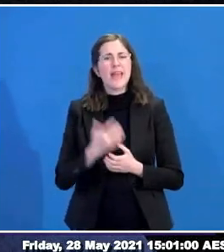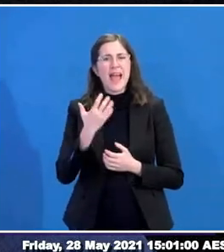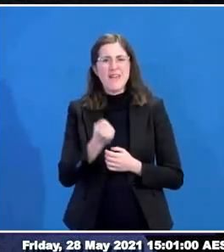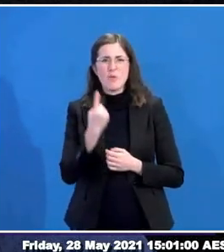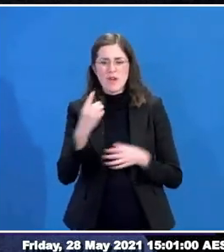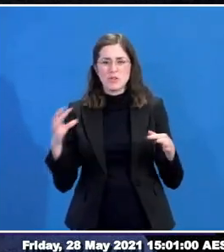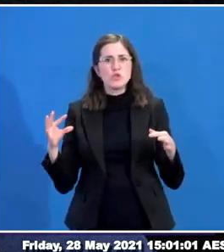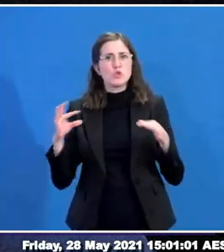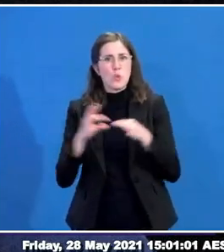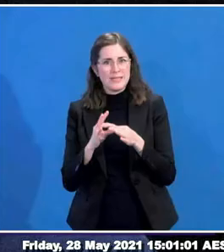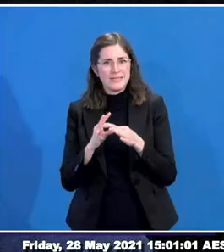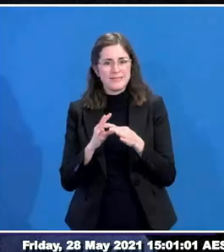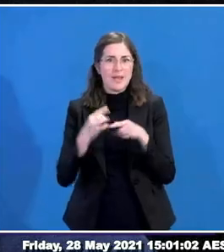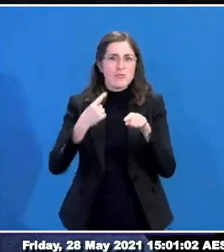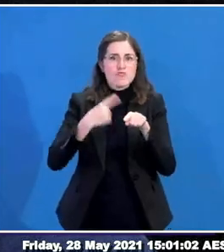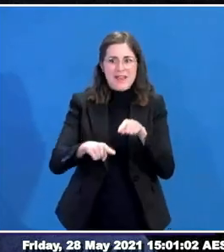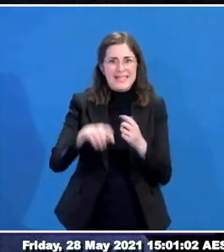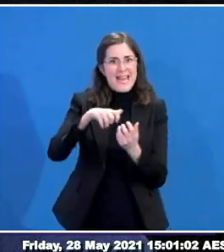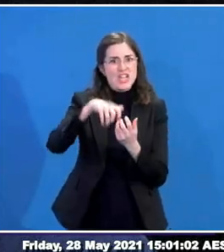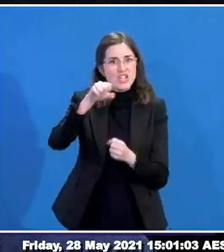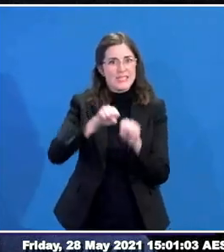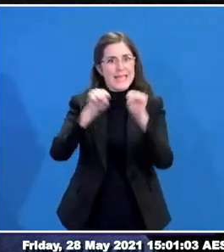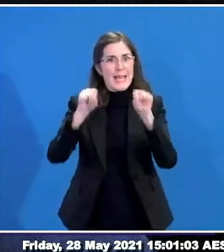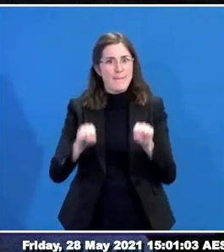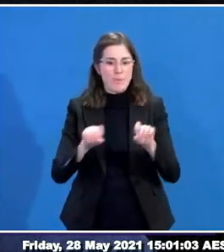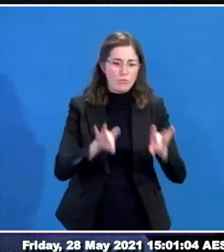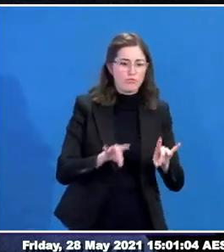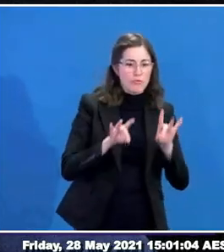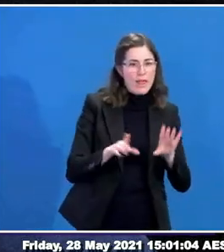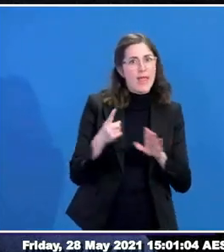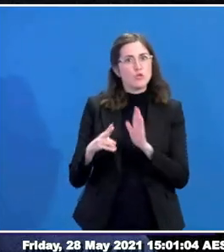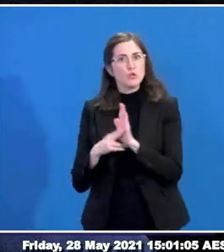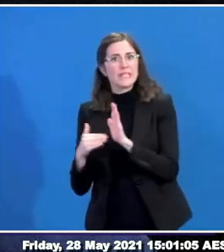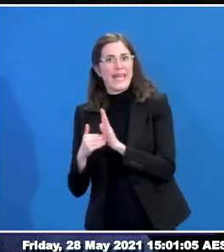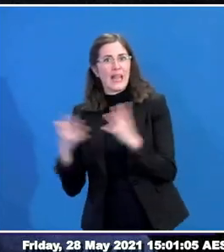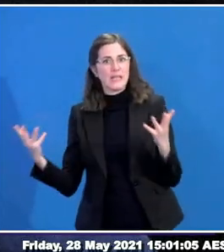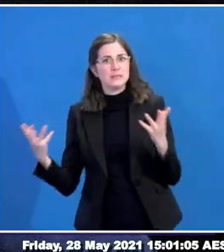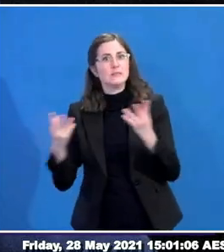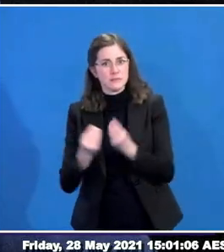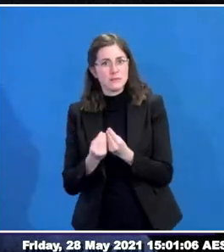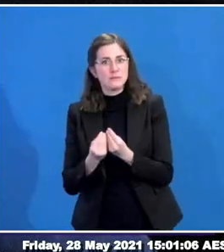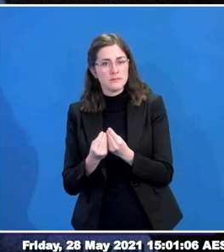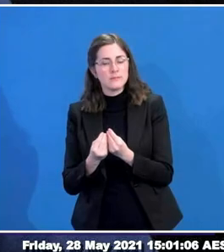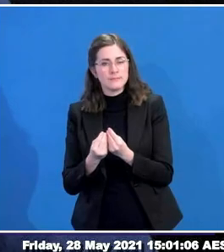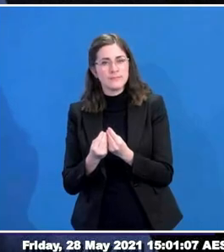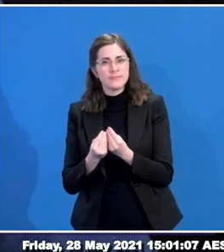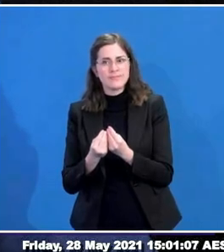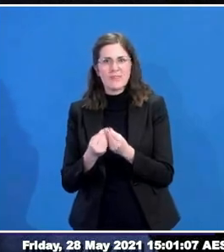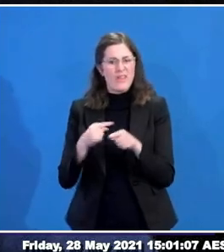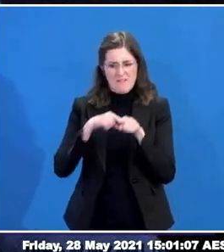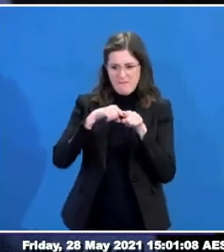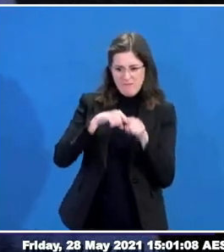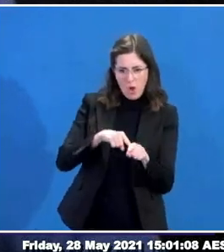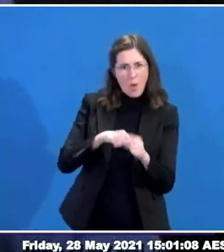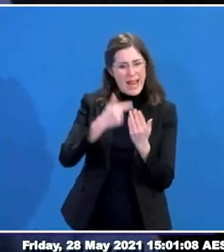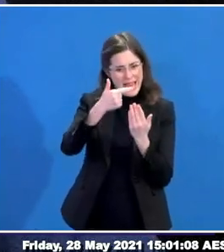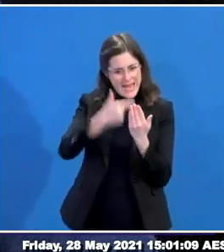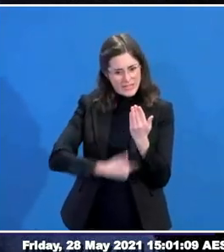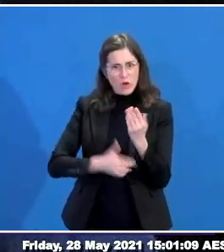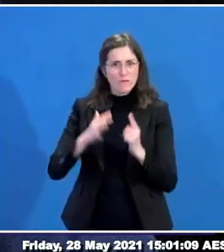of Australia and New Zealand who are, in a sense, a peak organisation that